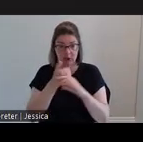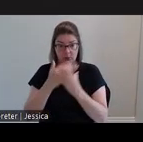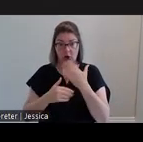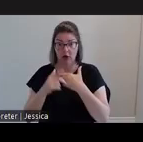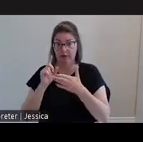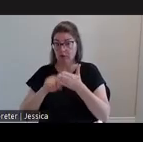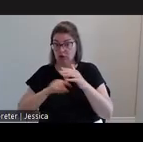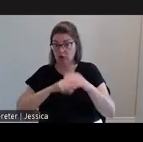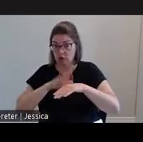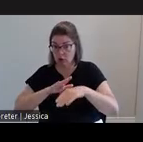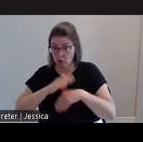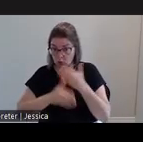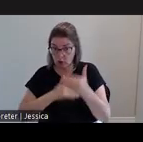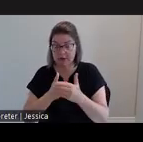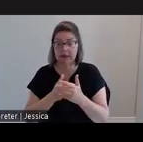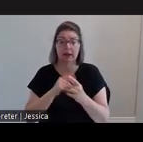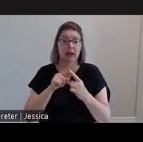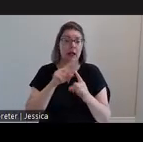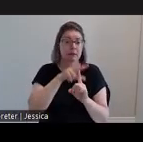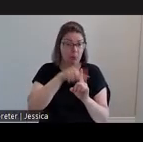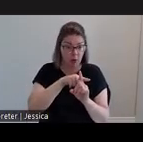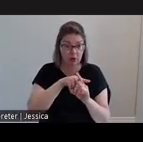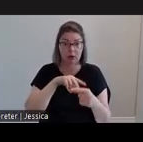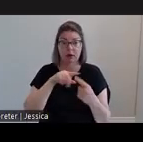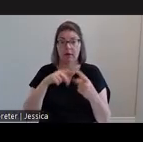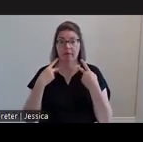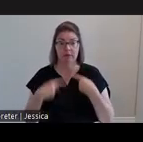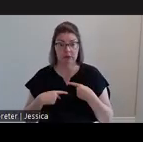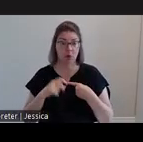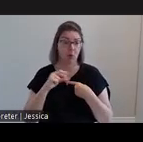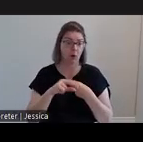So, that being scheduling, physical, virtual, spaces,